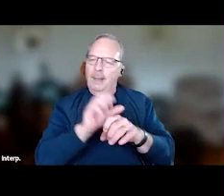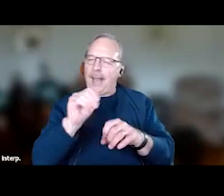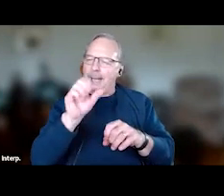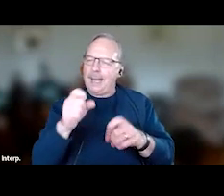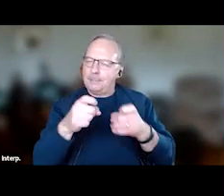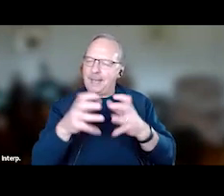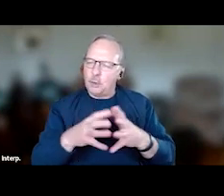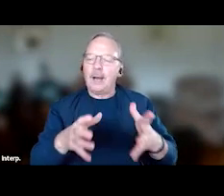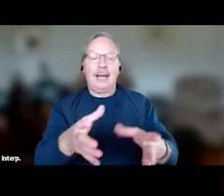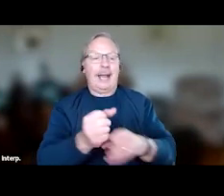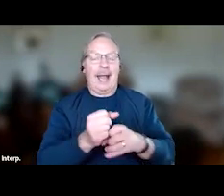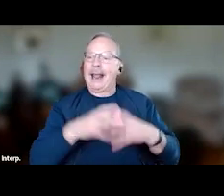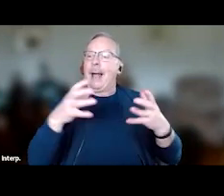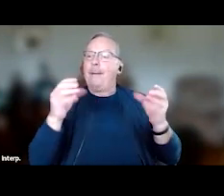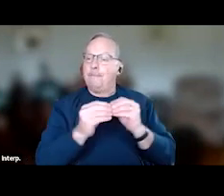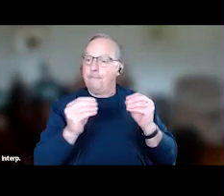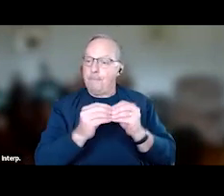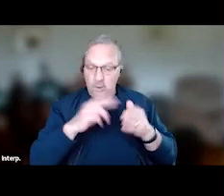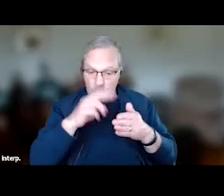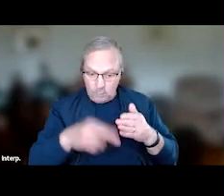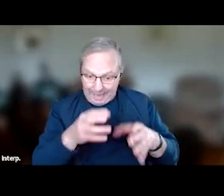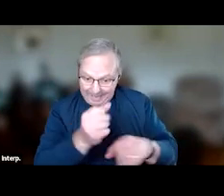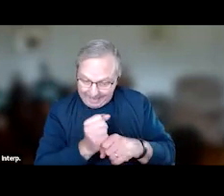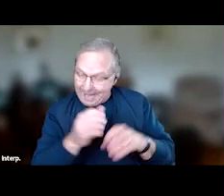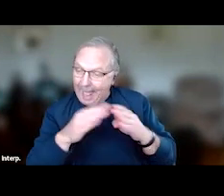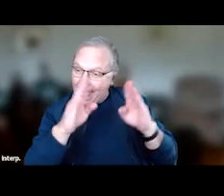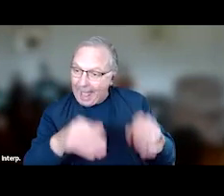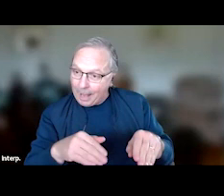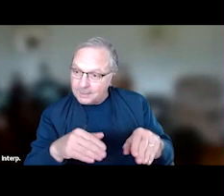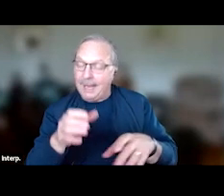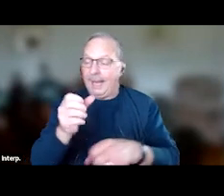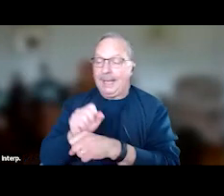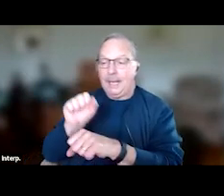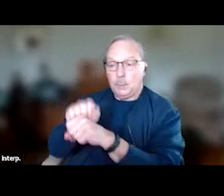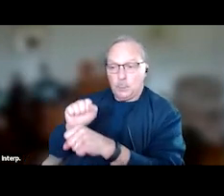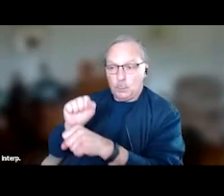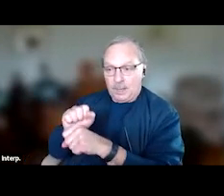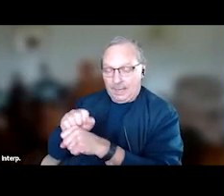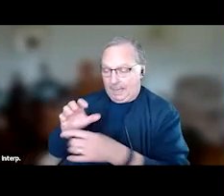As a result, I was able to obtain housing, get employment, get specialized training,